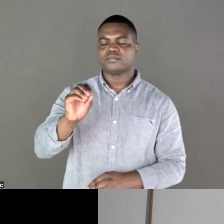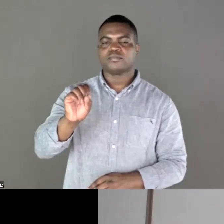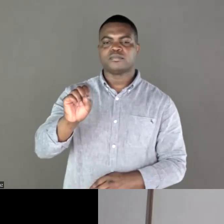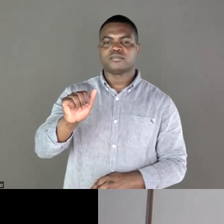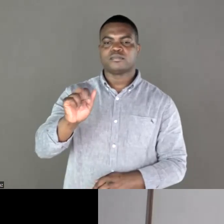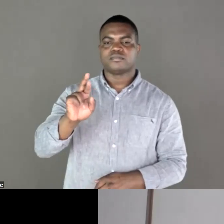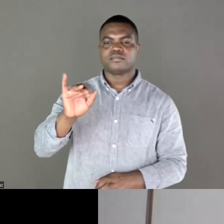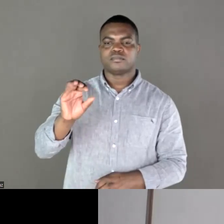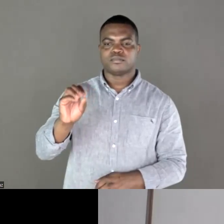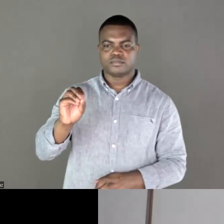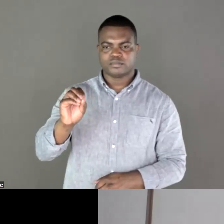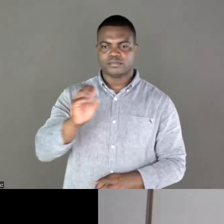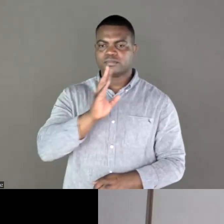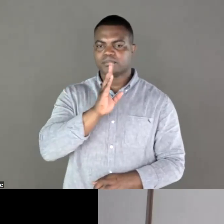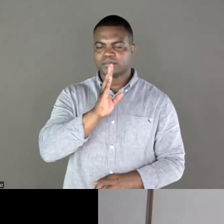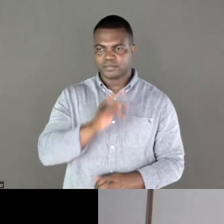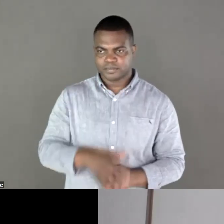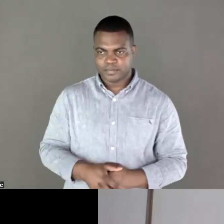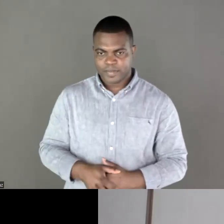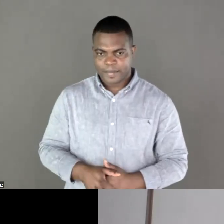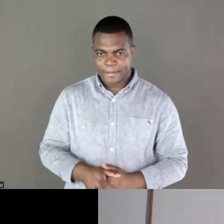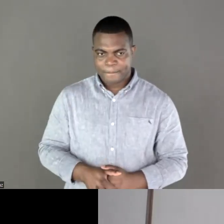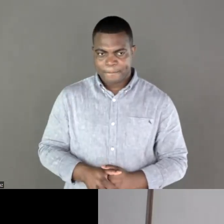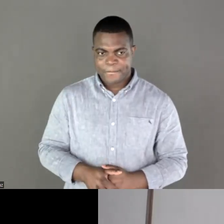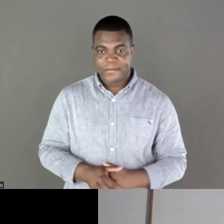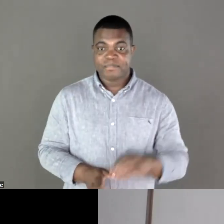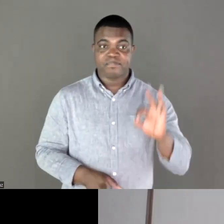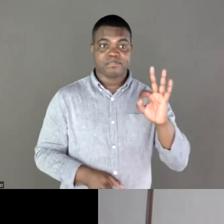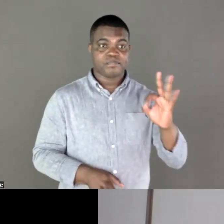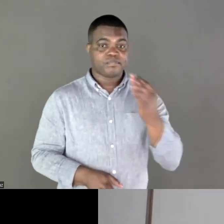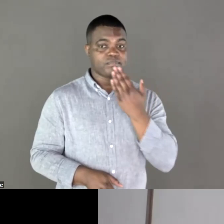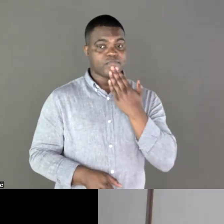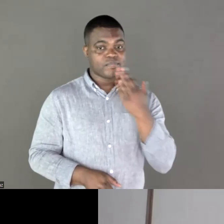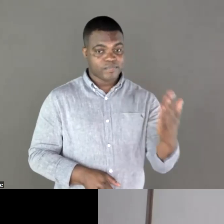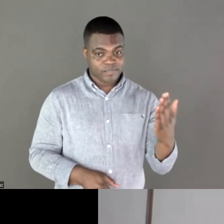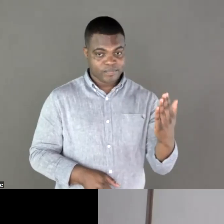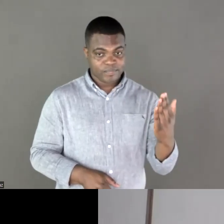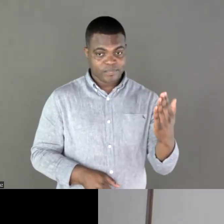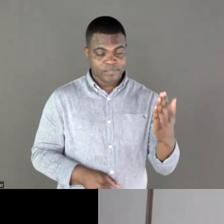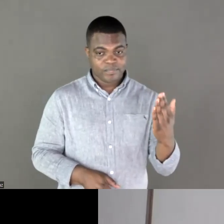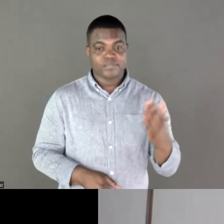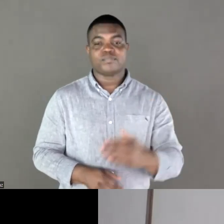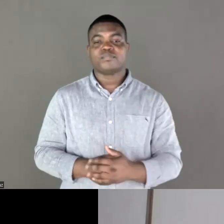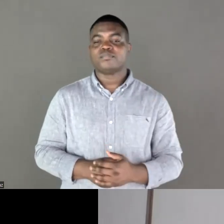and to emphasize about the importance of removing barriers and providing reasonable accommodation.